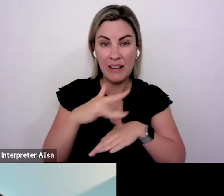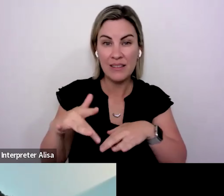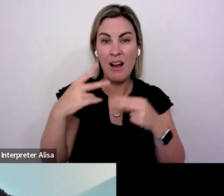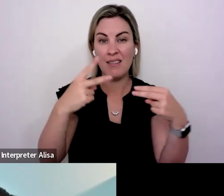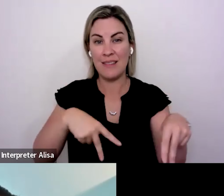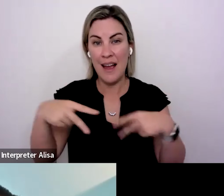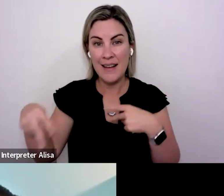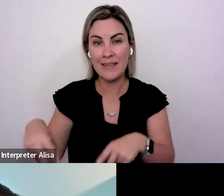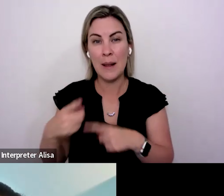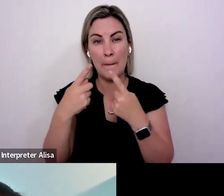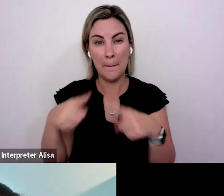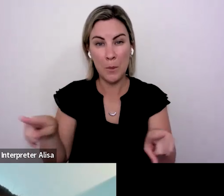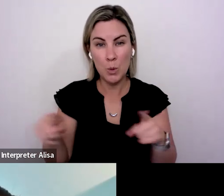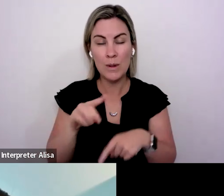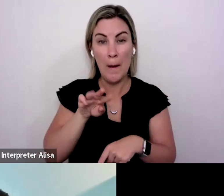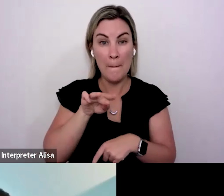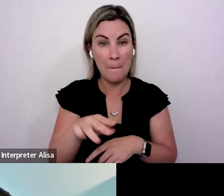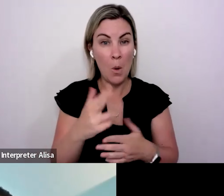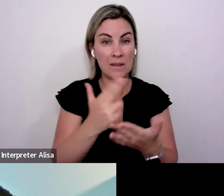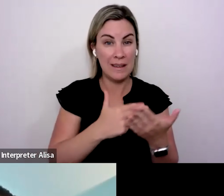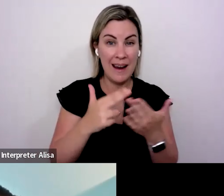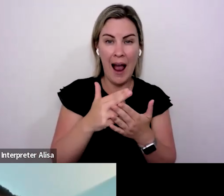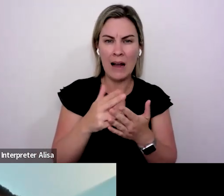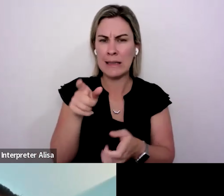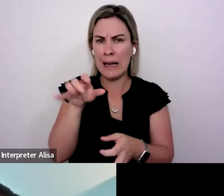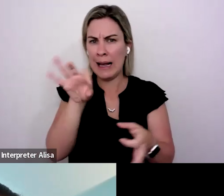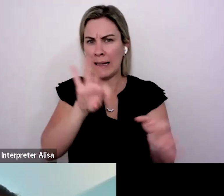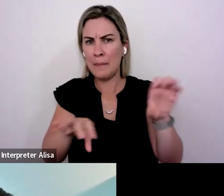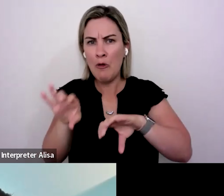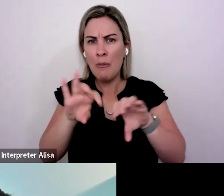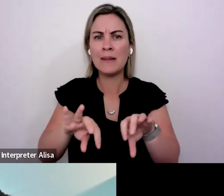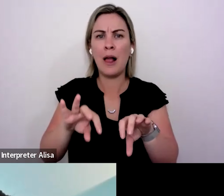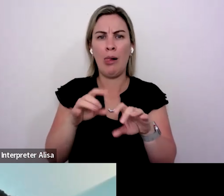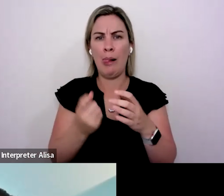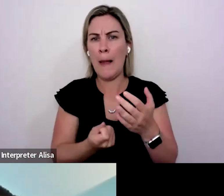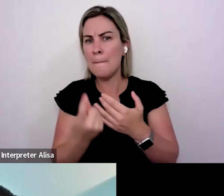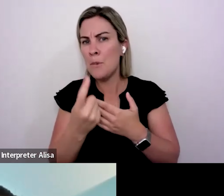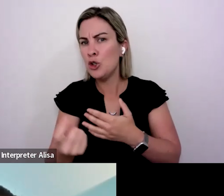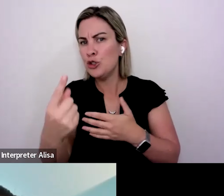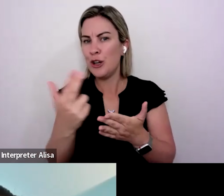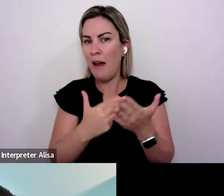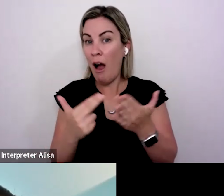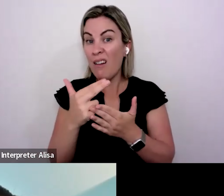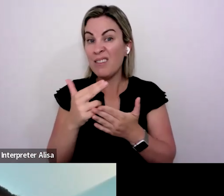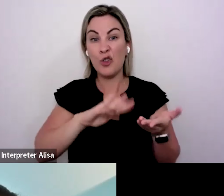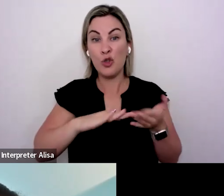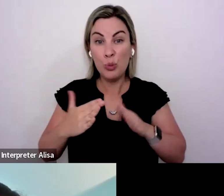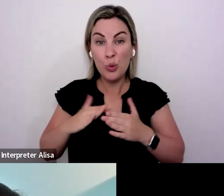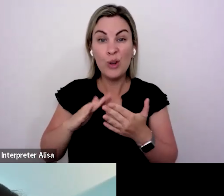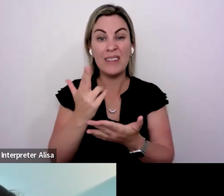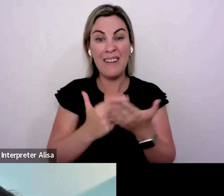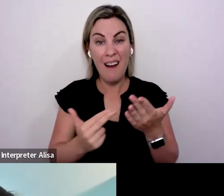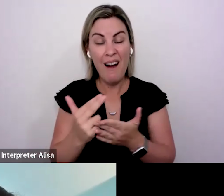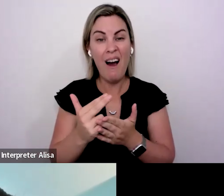experimental and emerging arts, community arts, as well as events based projects.